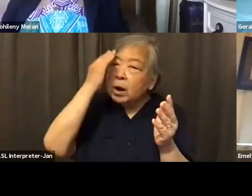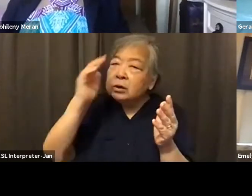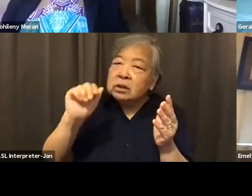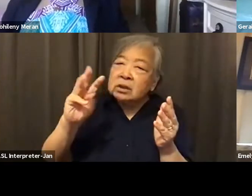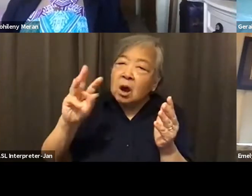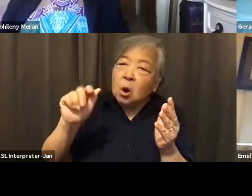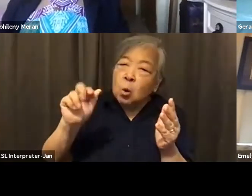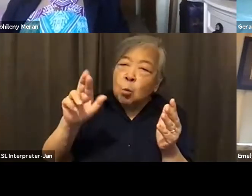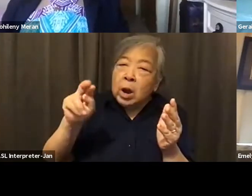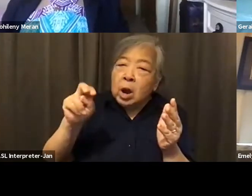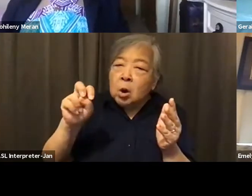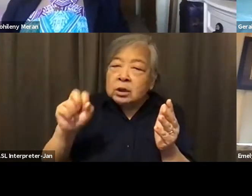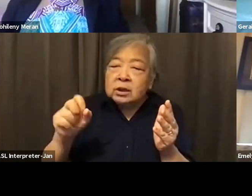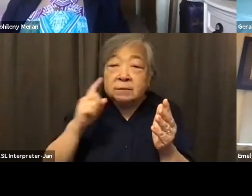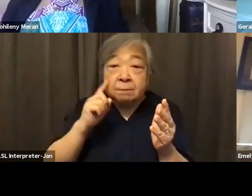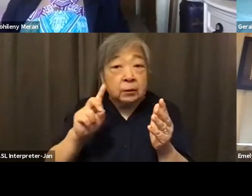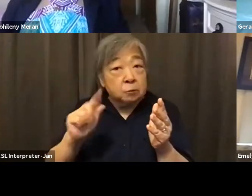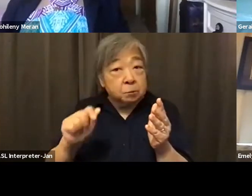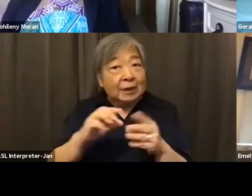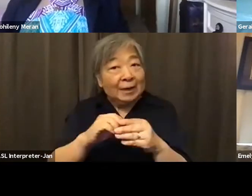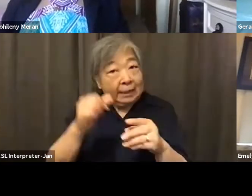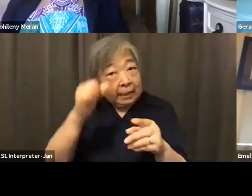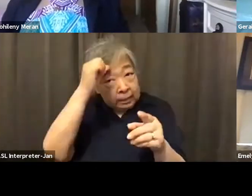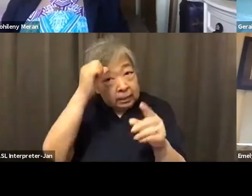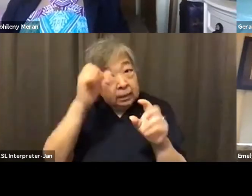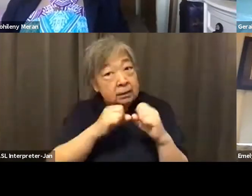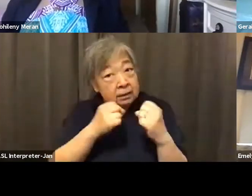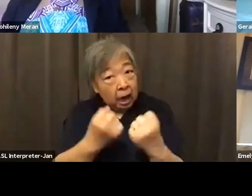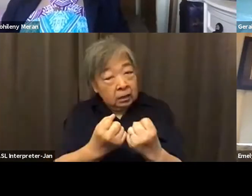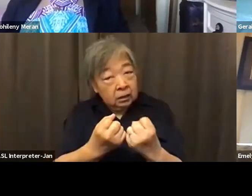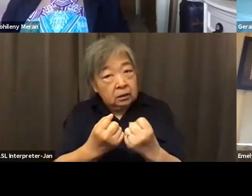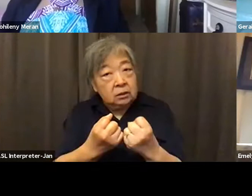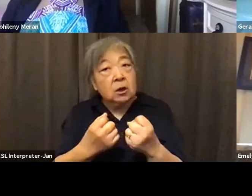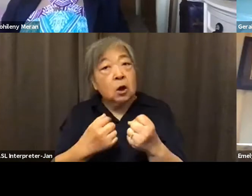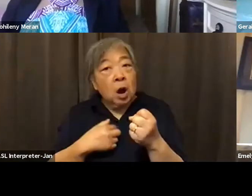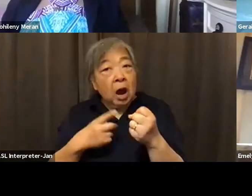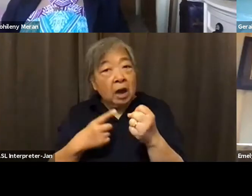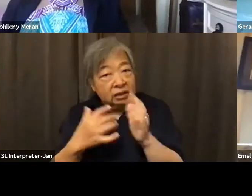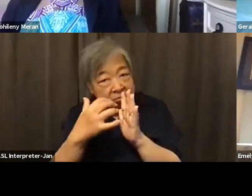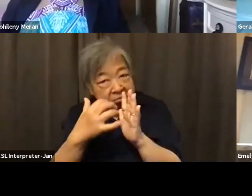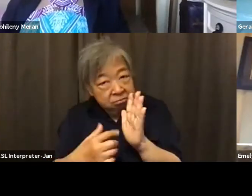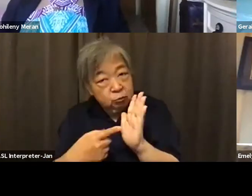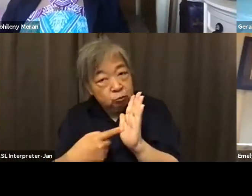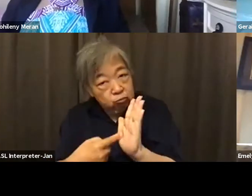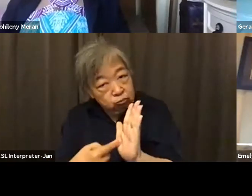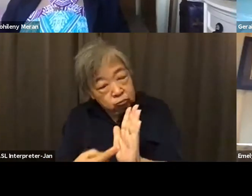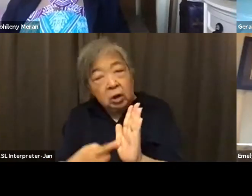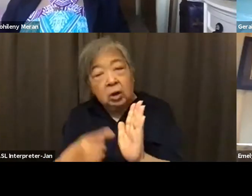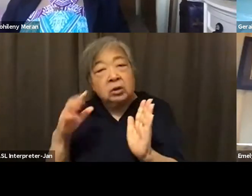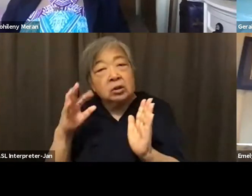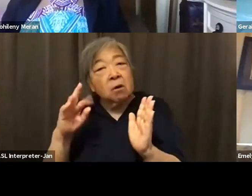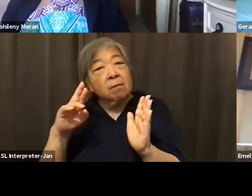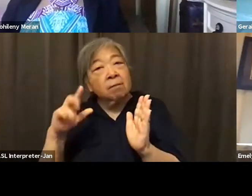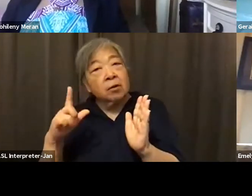society. And I think showing all of that really showed Fulbright how serious I was about this research